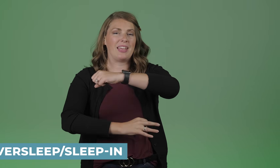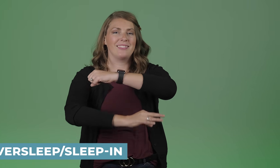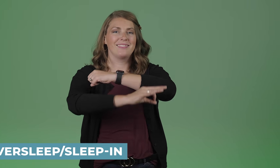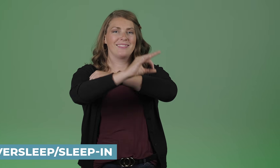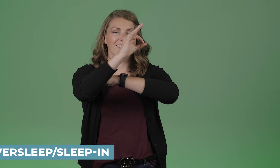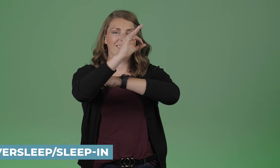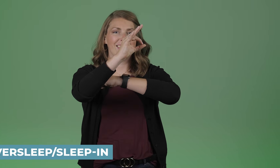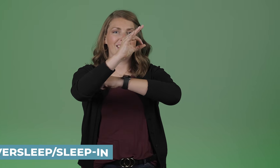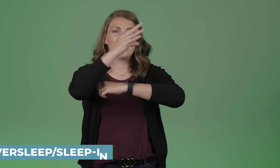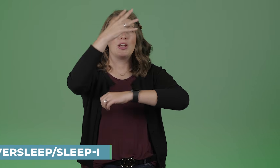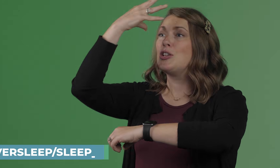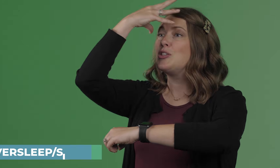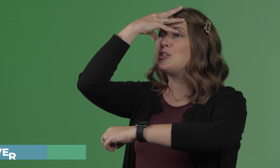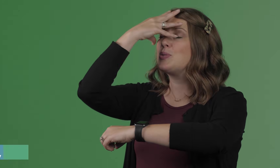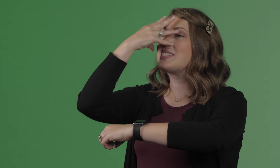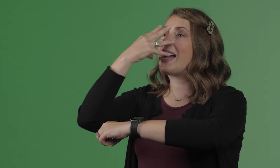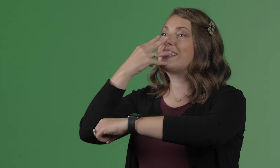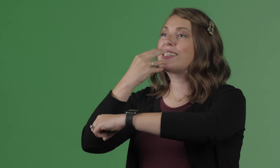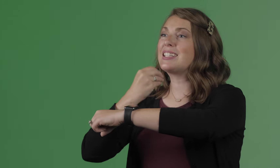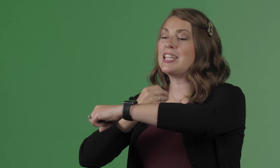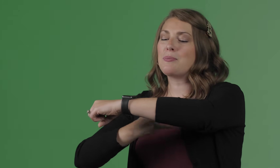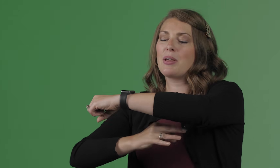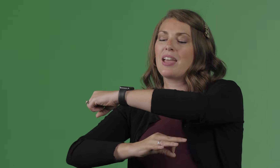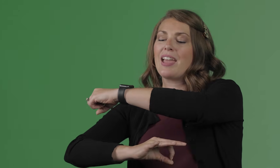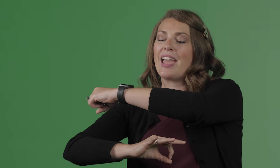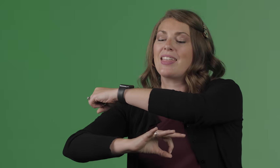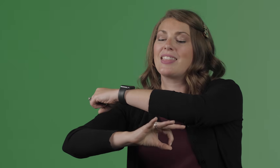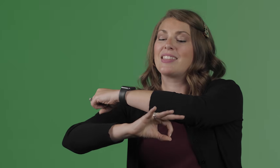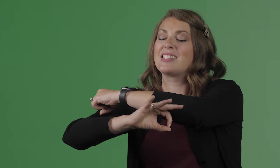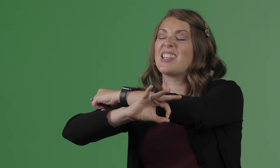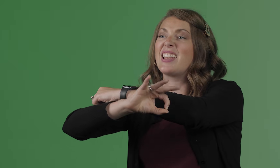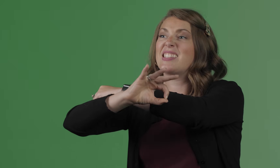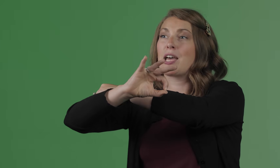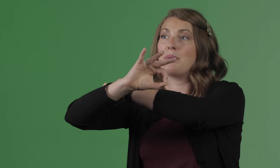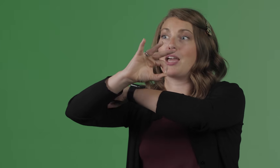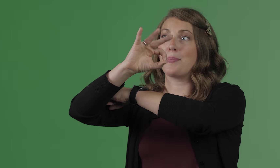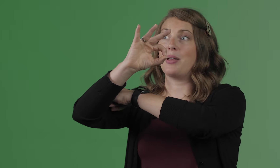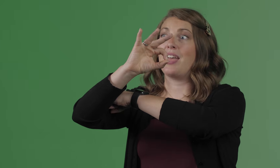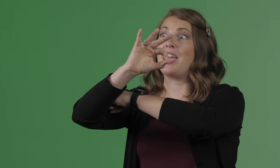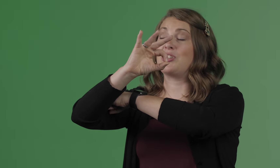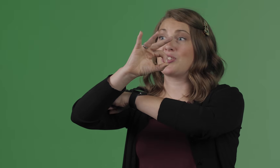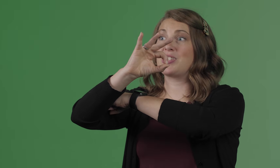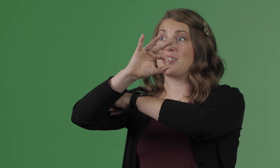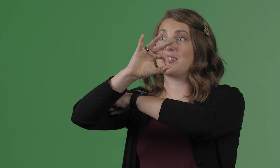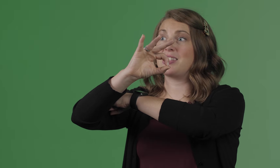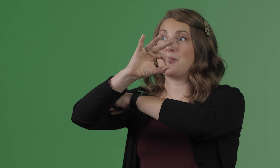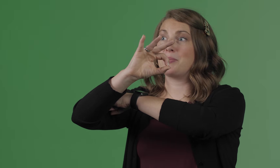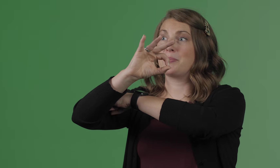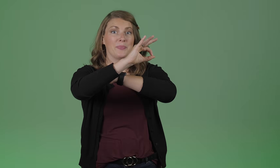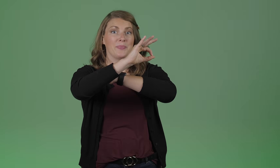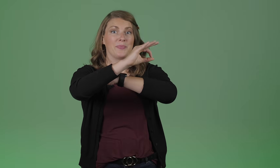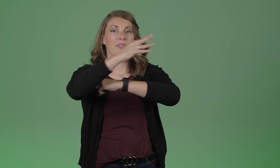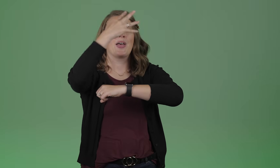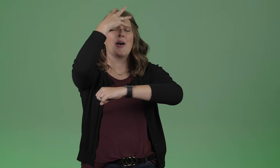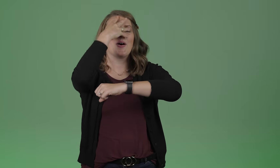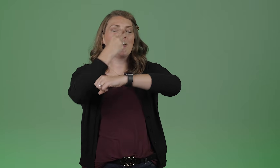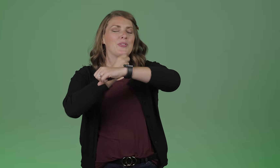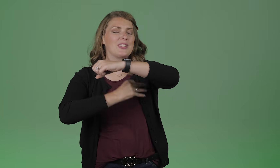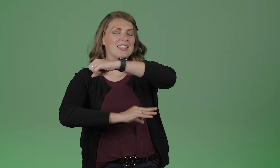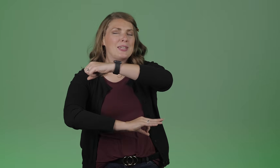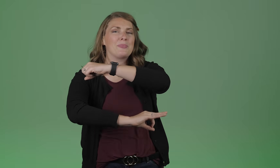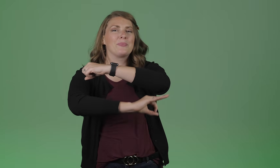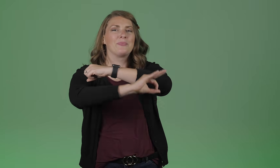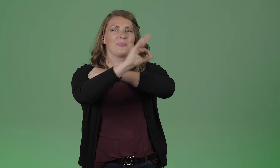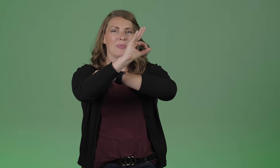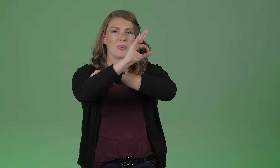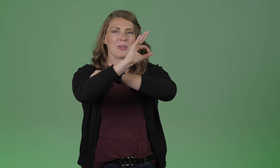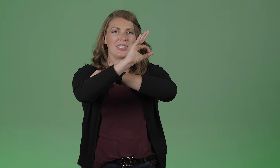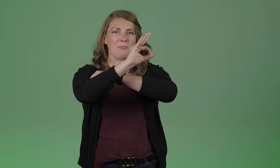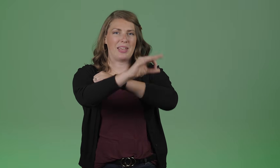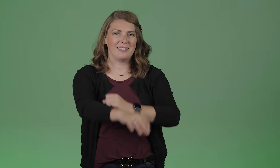in do the sign sleep and then the sun is coming up and you're still asleep 'over sleep or sleep in.'